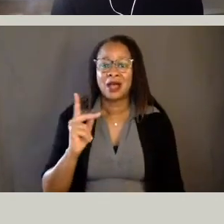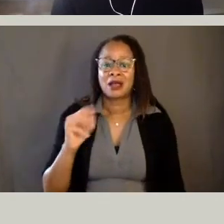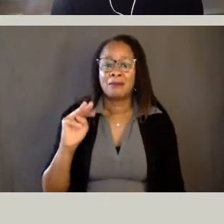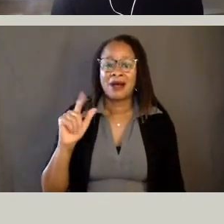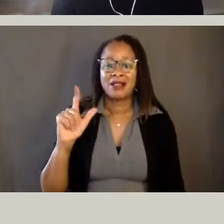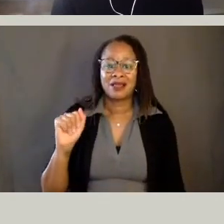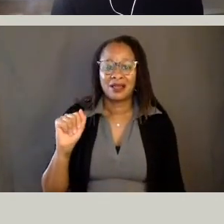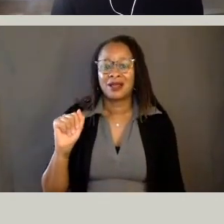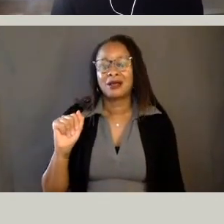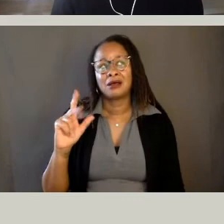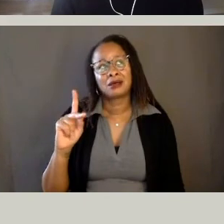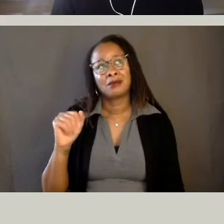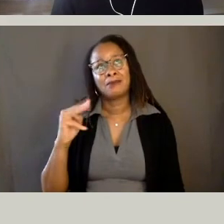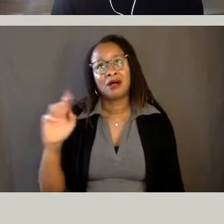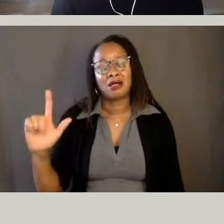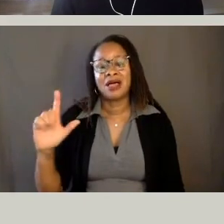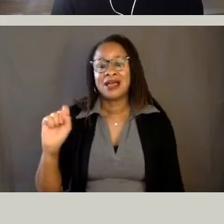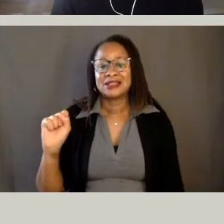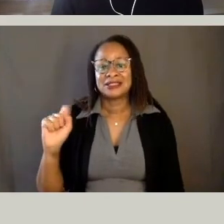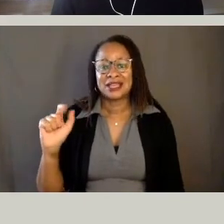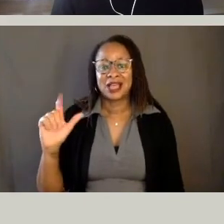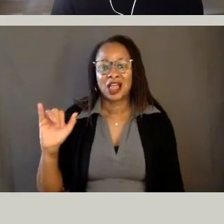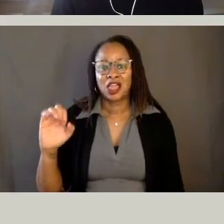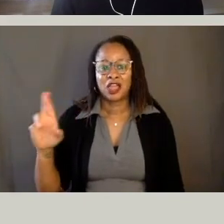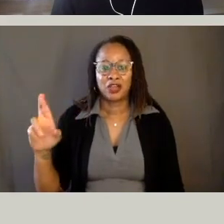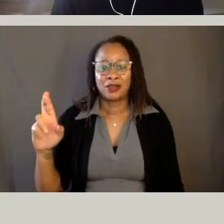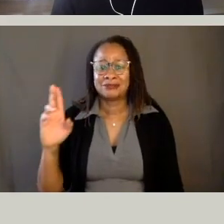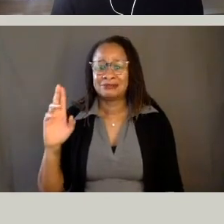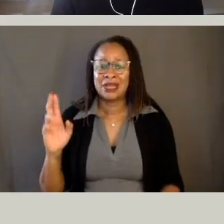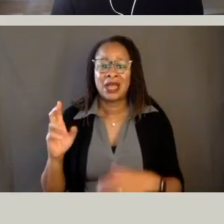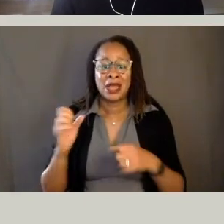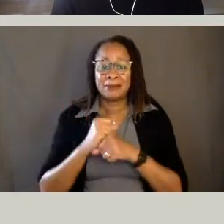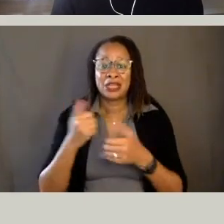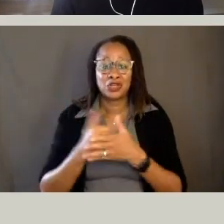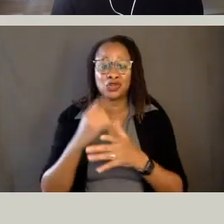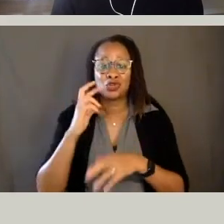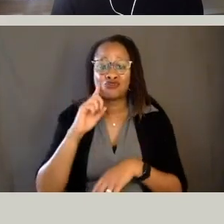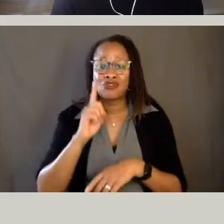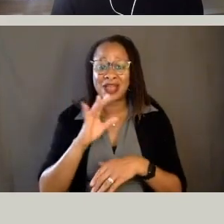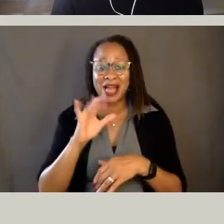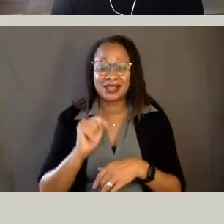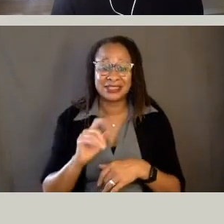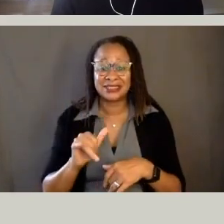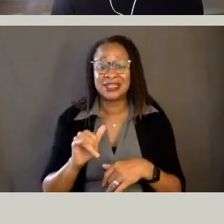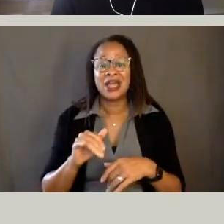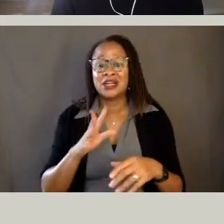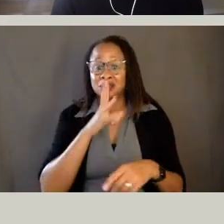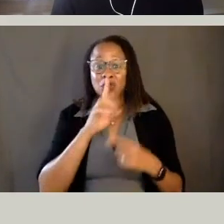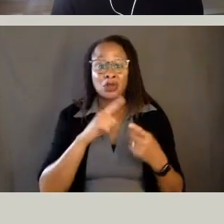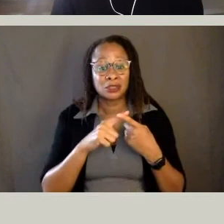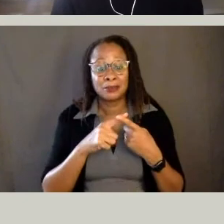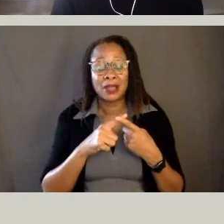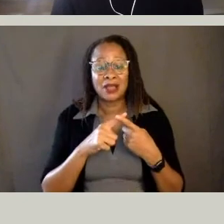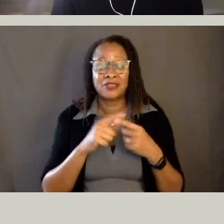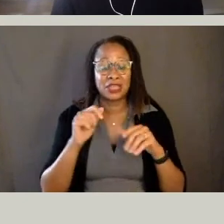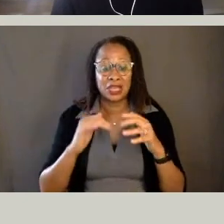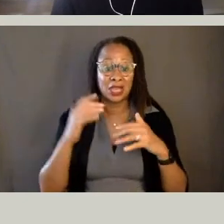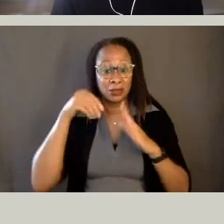which are hopefully someone can throw up, I put the link making a new reality, like, you should talk about the immersive space and how do we look at that?